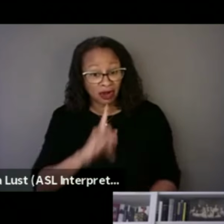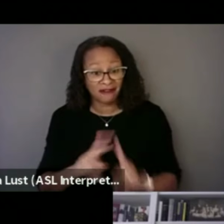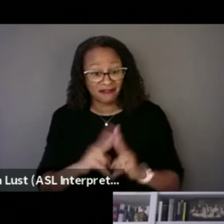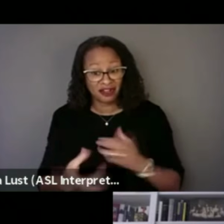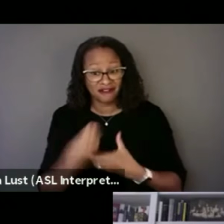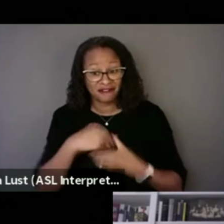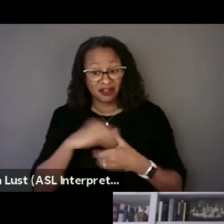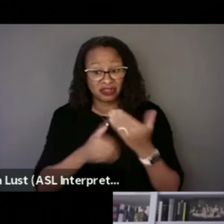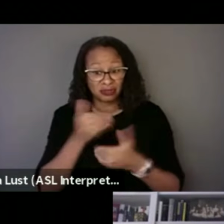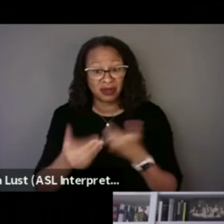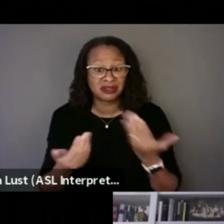with the subjects.